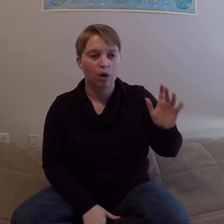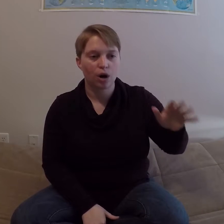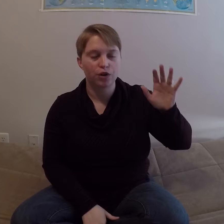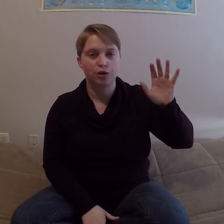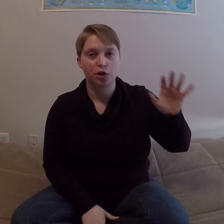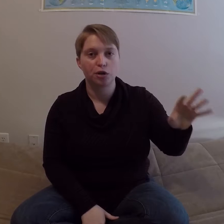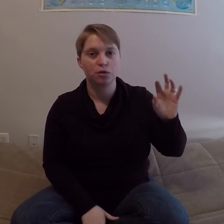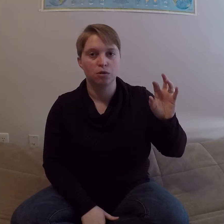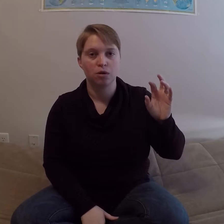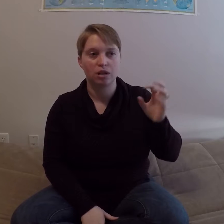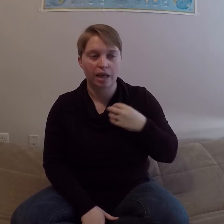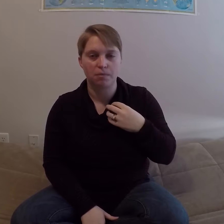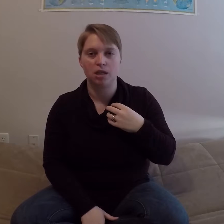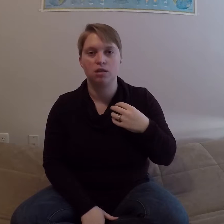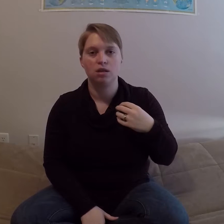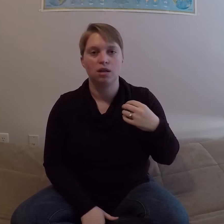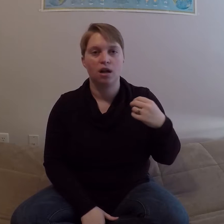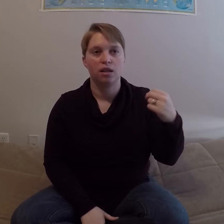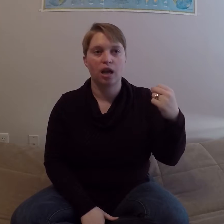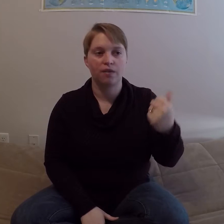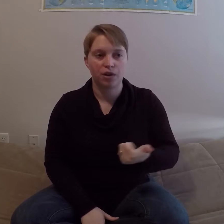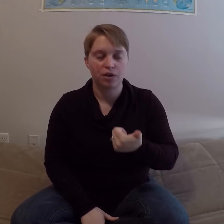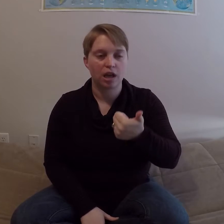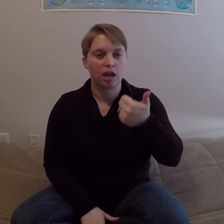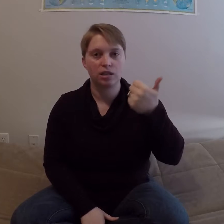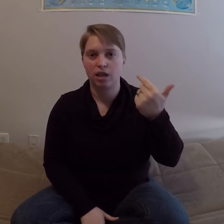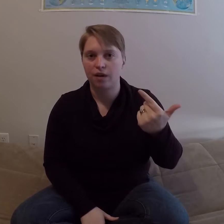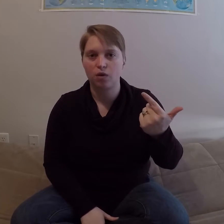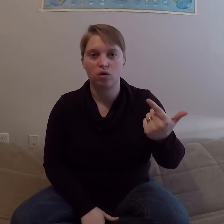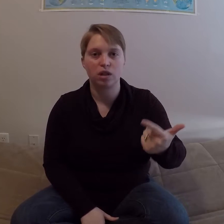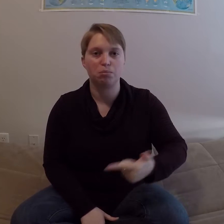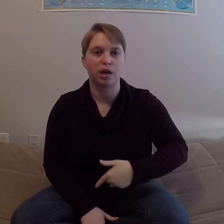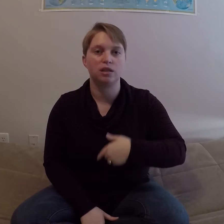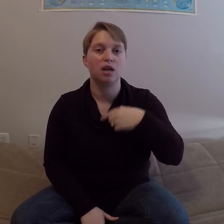However they’re like me. They have hearing aids, they have cochlear implant,